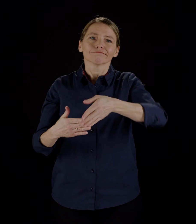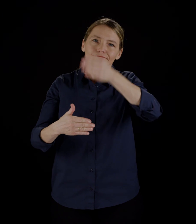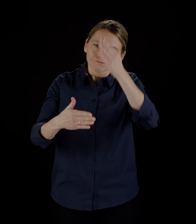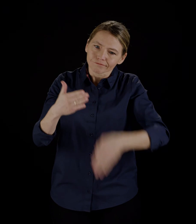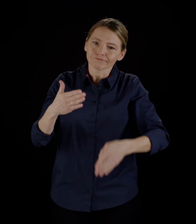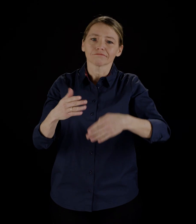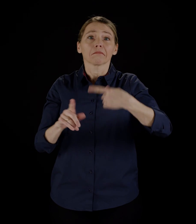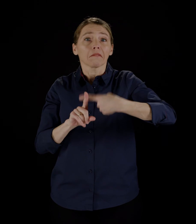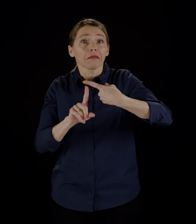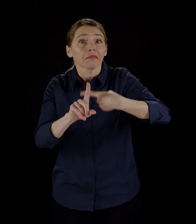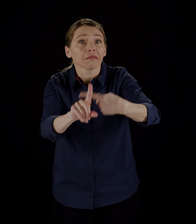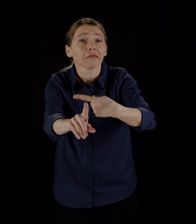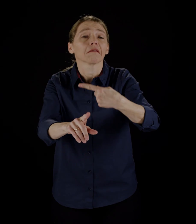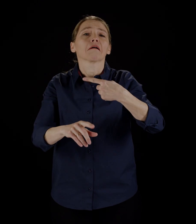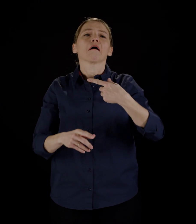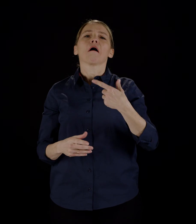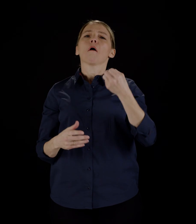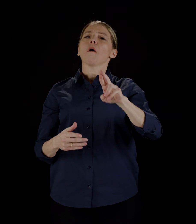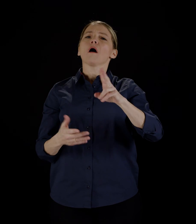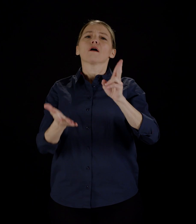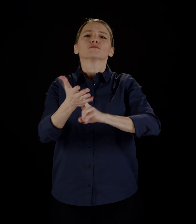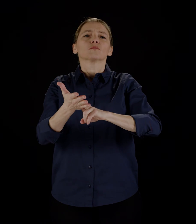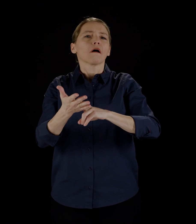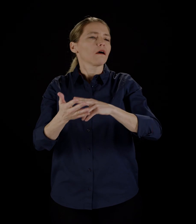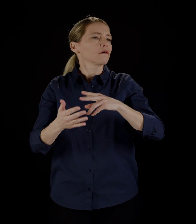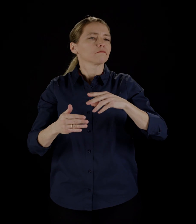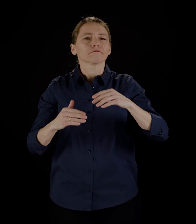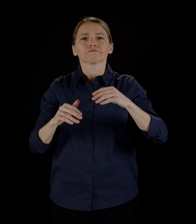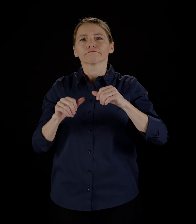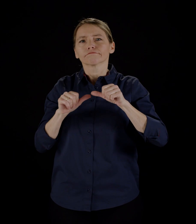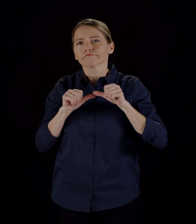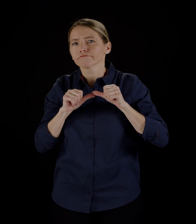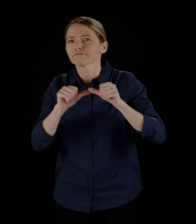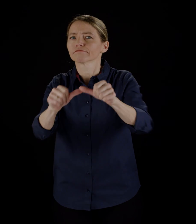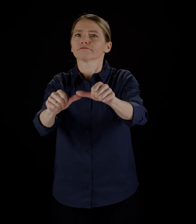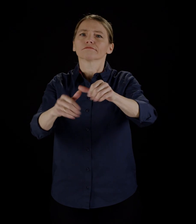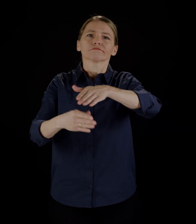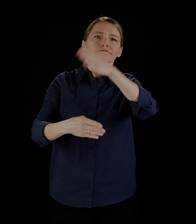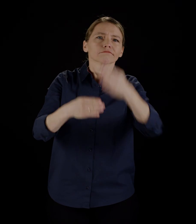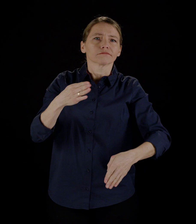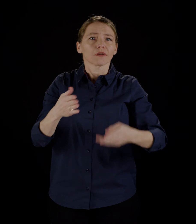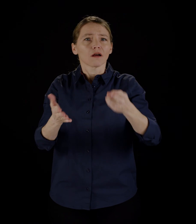For fixed term contracts, the commitment period is the entire duration of the contract.